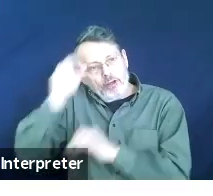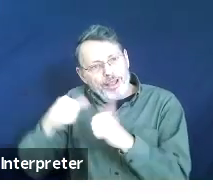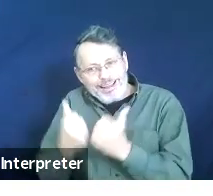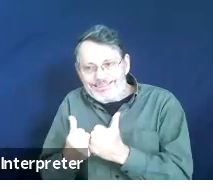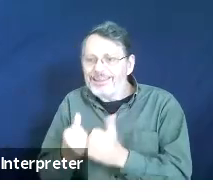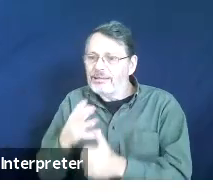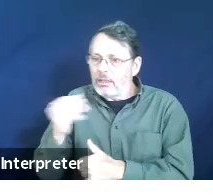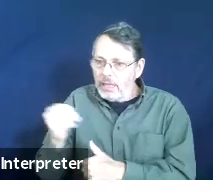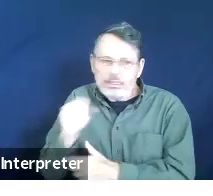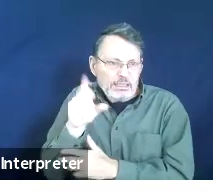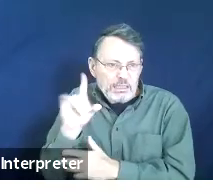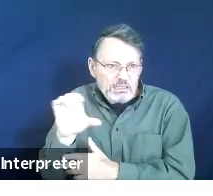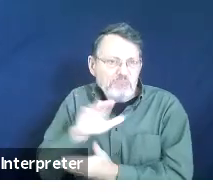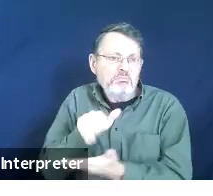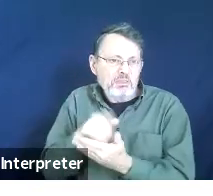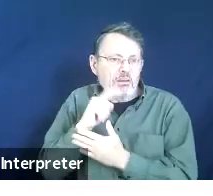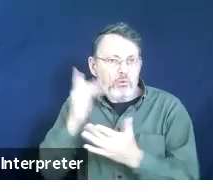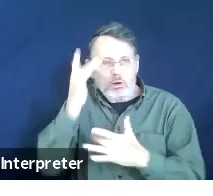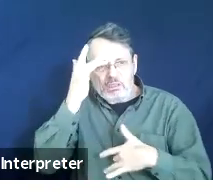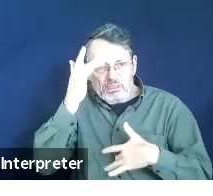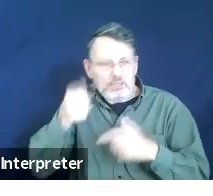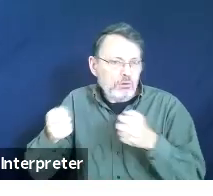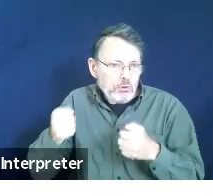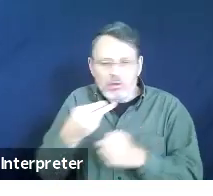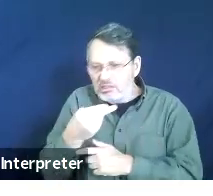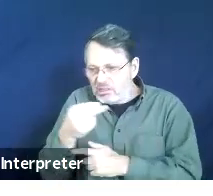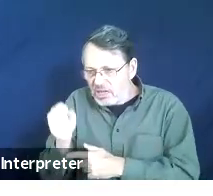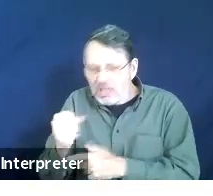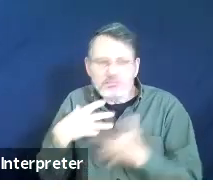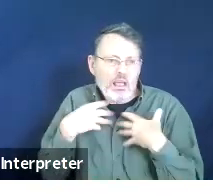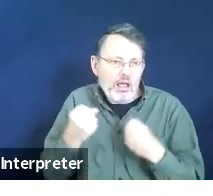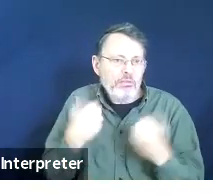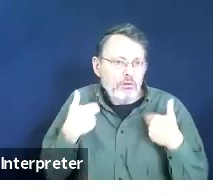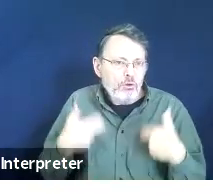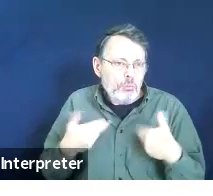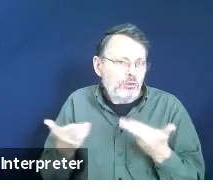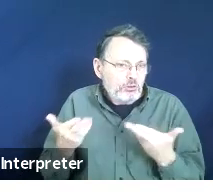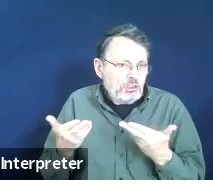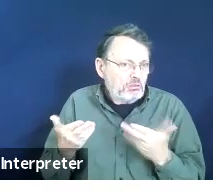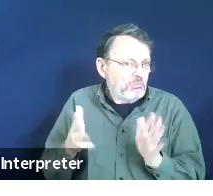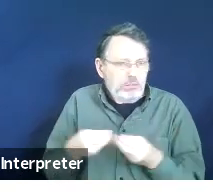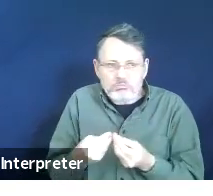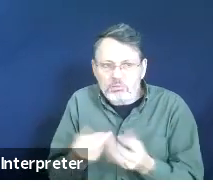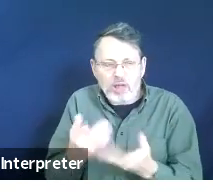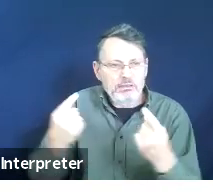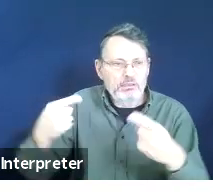the CDC and health and human services, HHS, to make sure we're providing successful communication